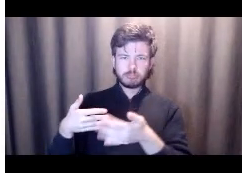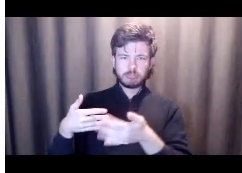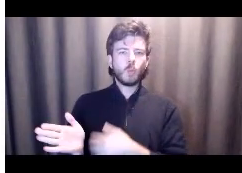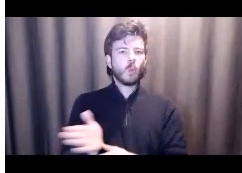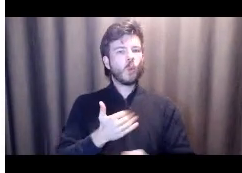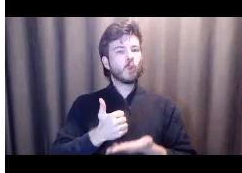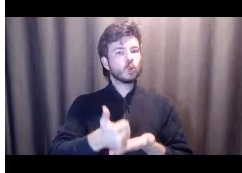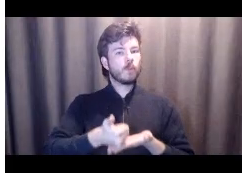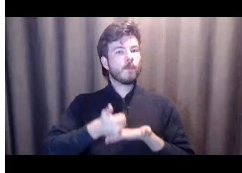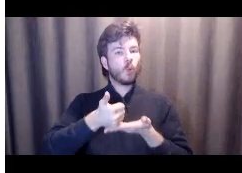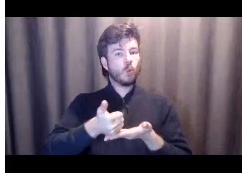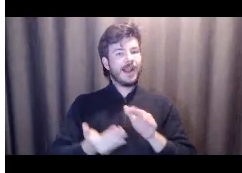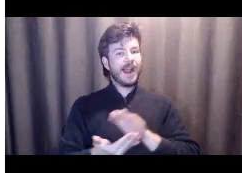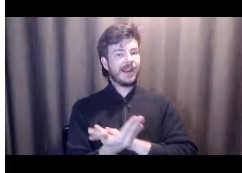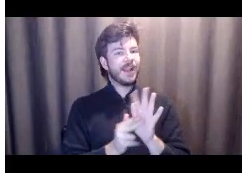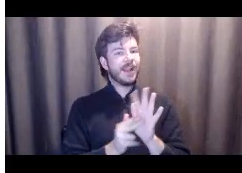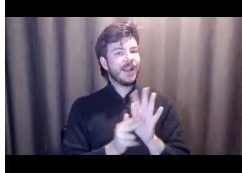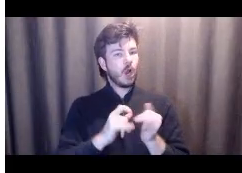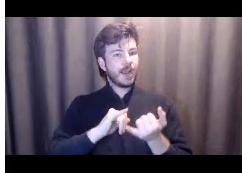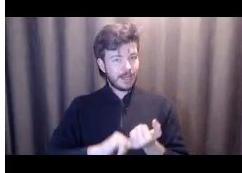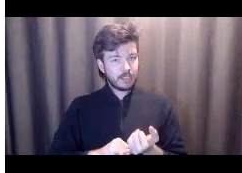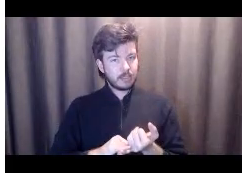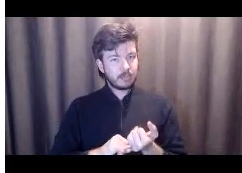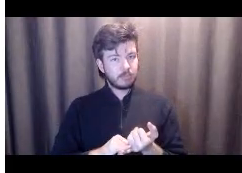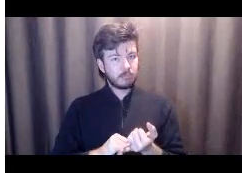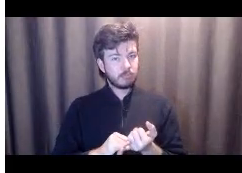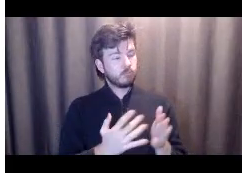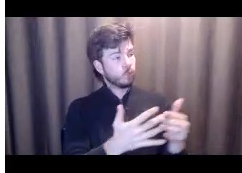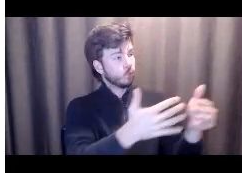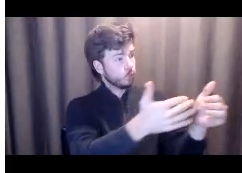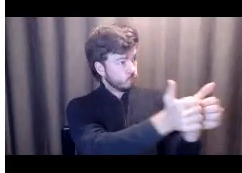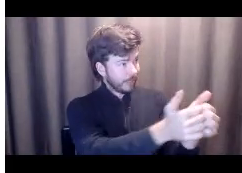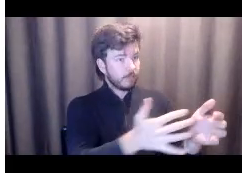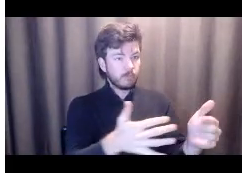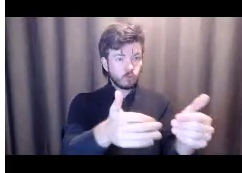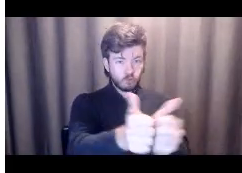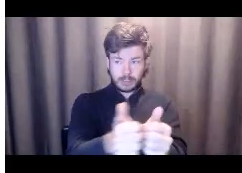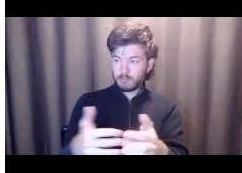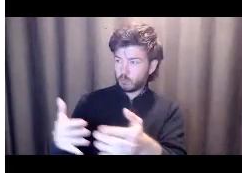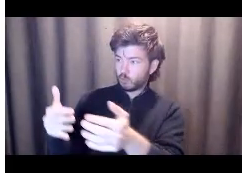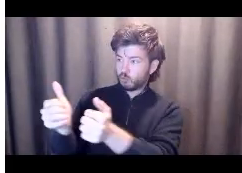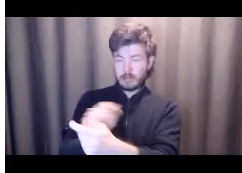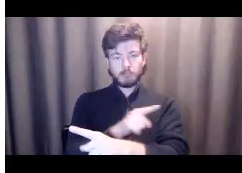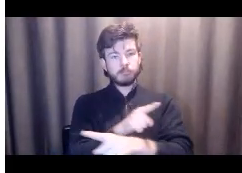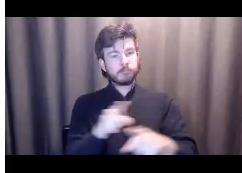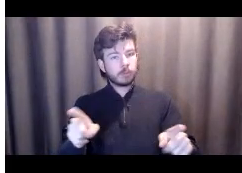making agreements with providers about the supports they'll receive,